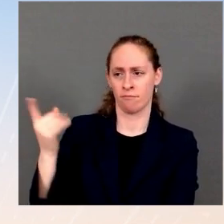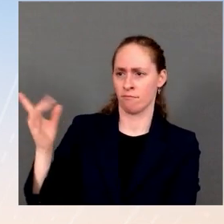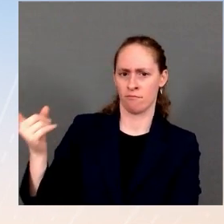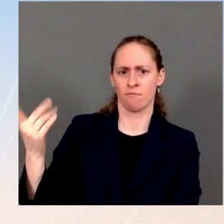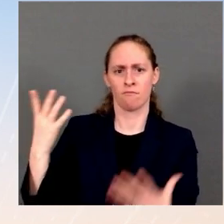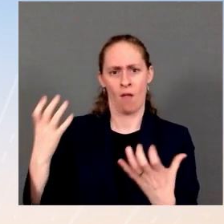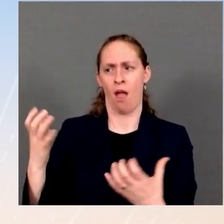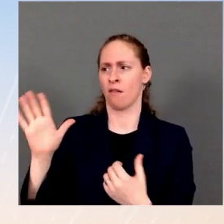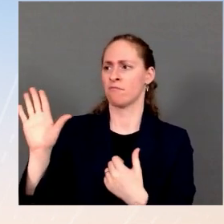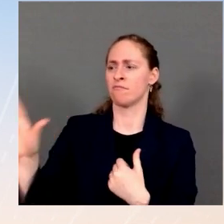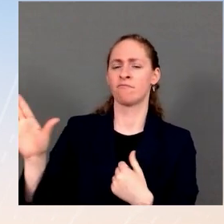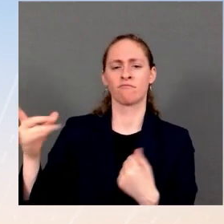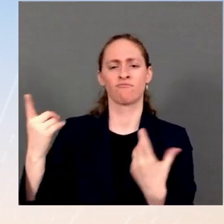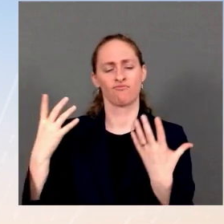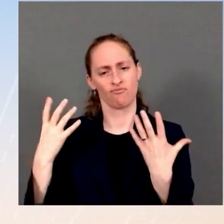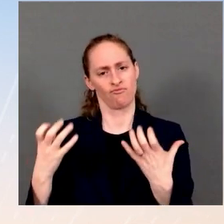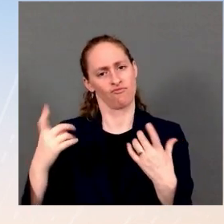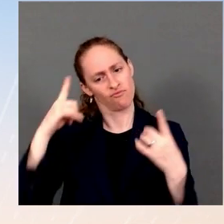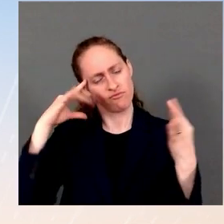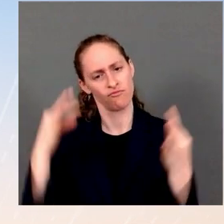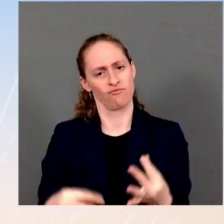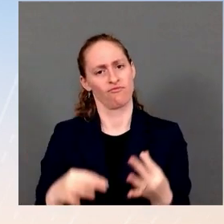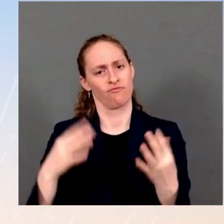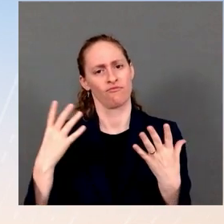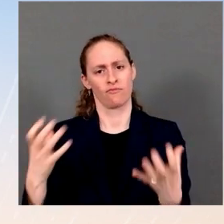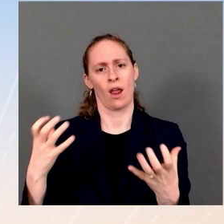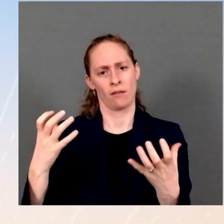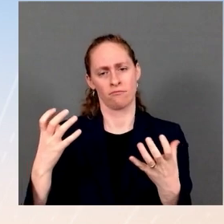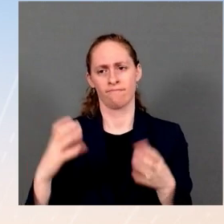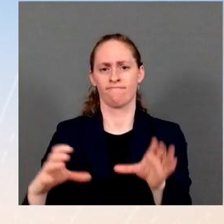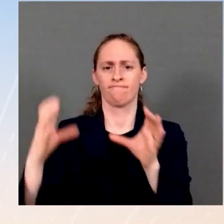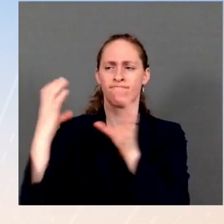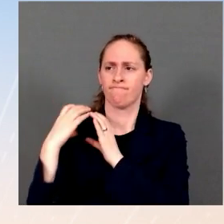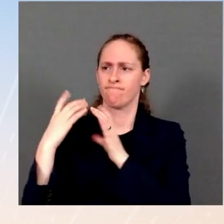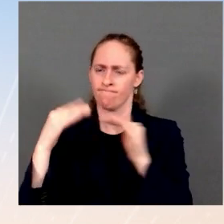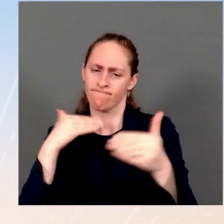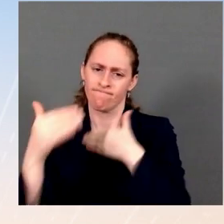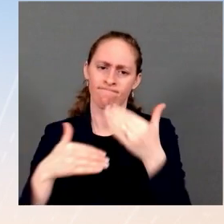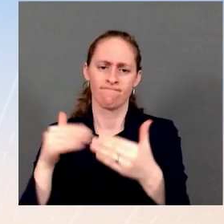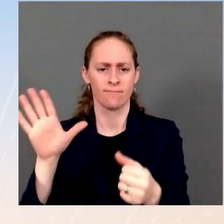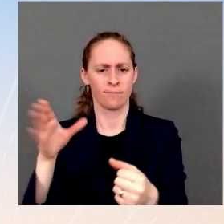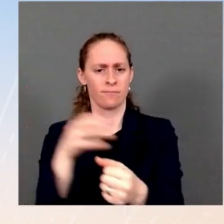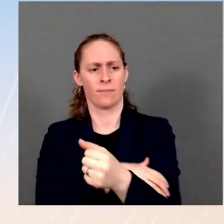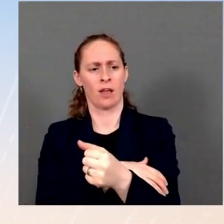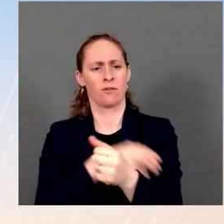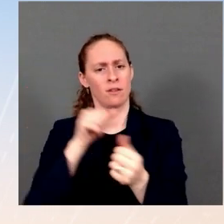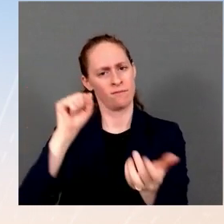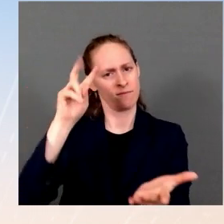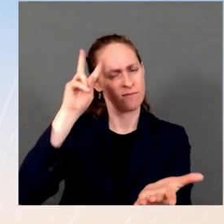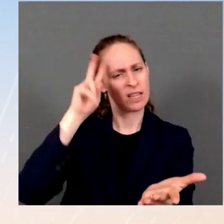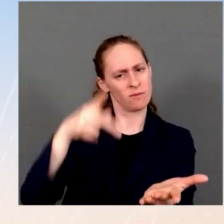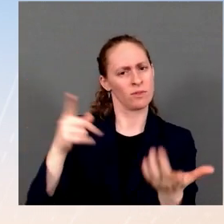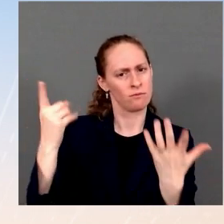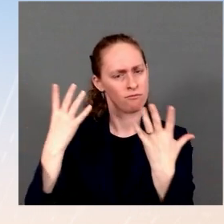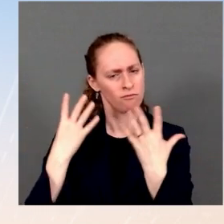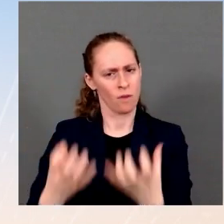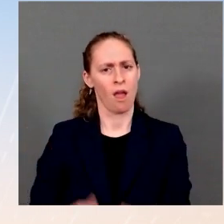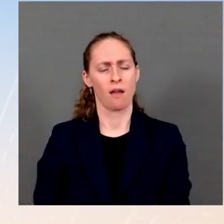So, the President believes the right to vote is critical, it's crucial to the health of our system --